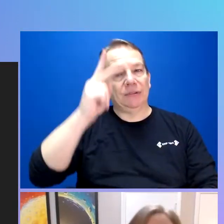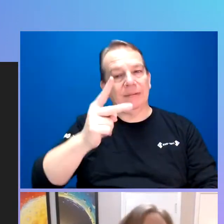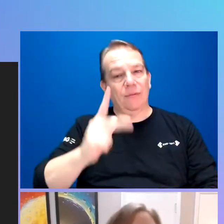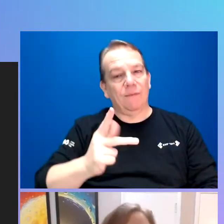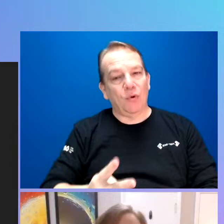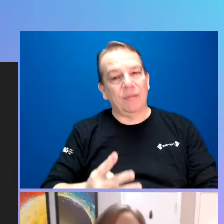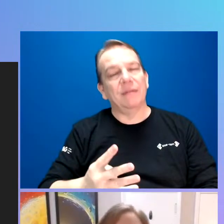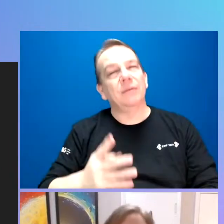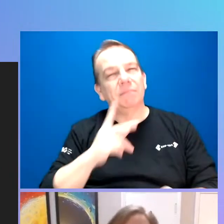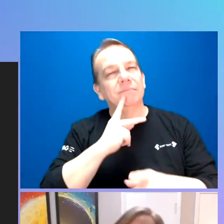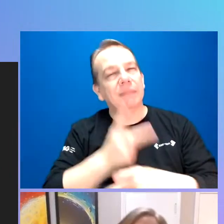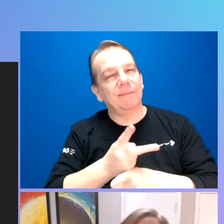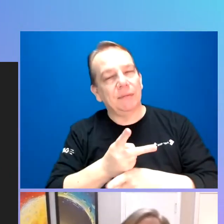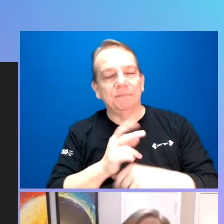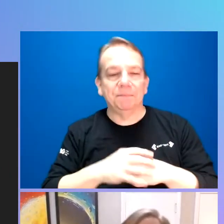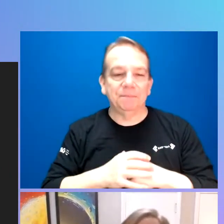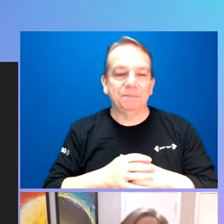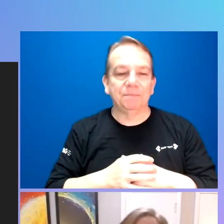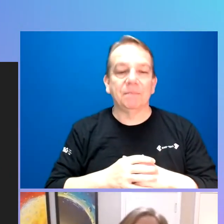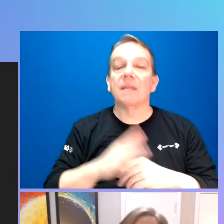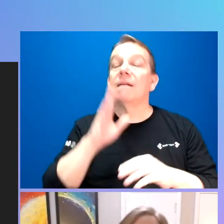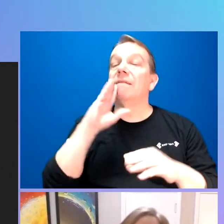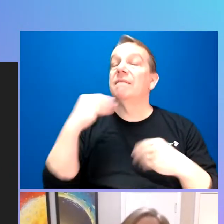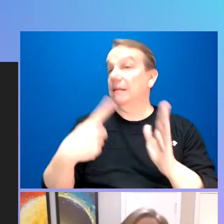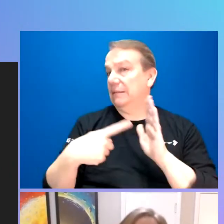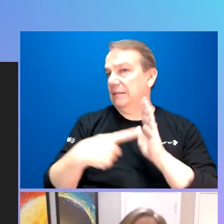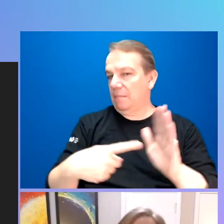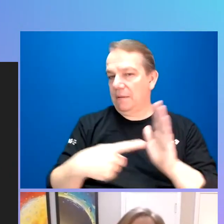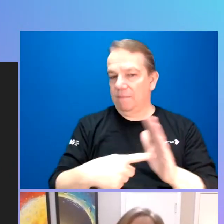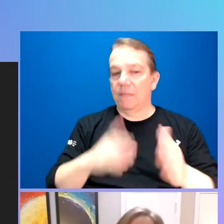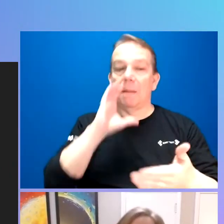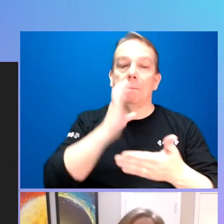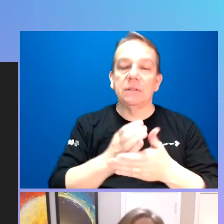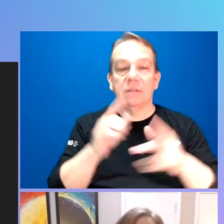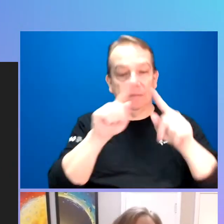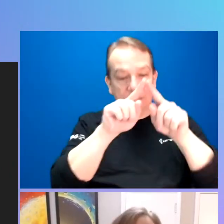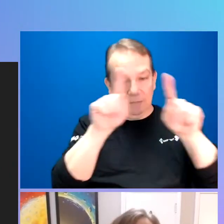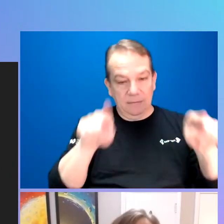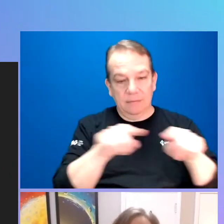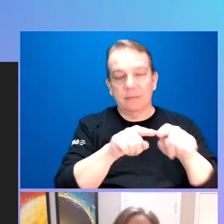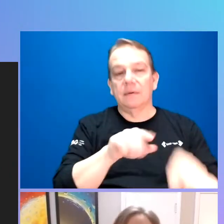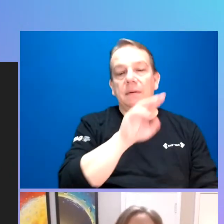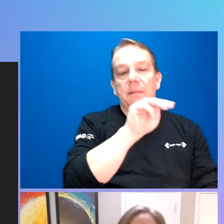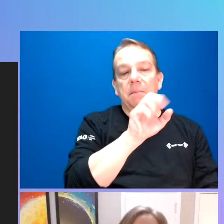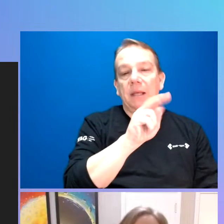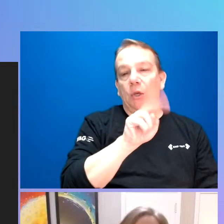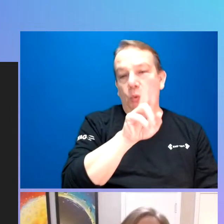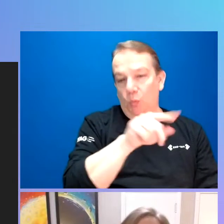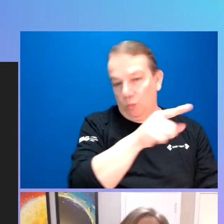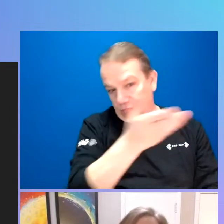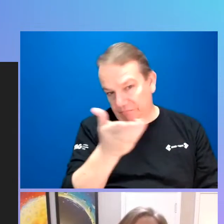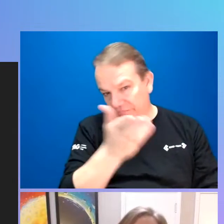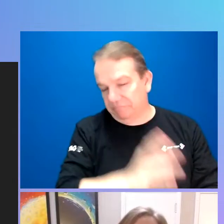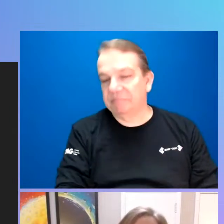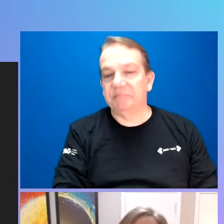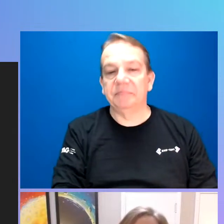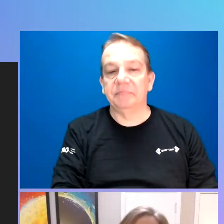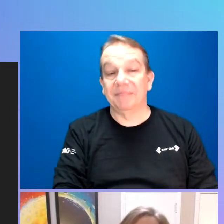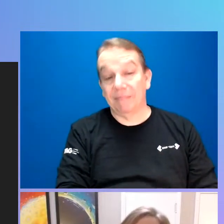at a few examples for our first example, I have a picture of a button with the word menu on it.